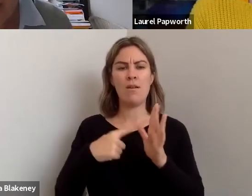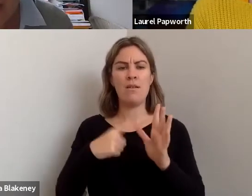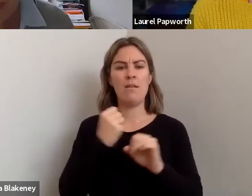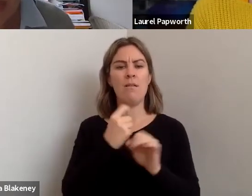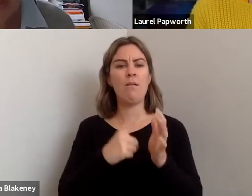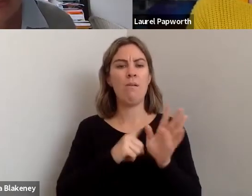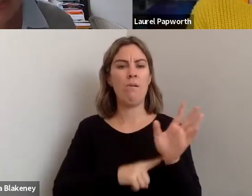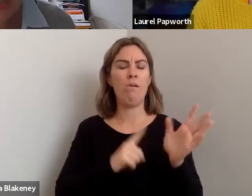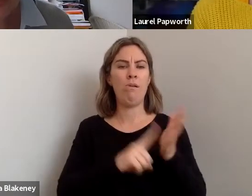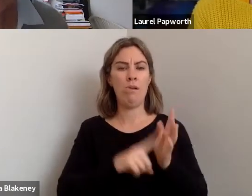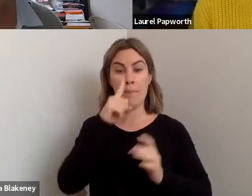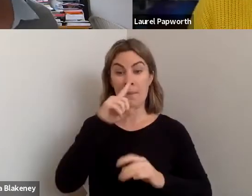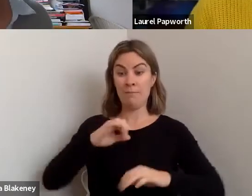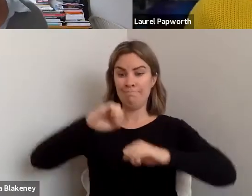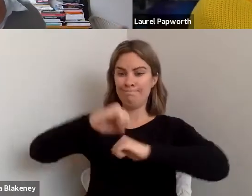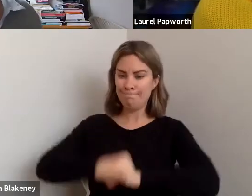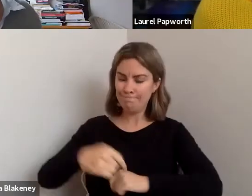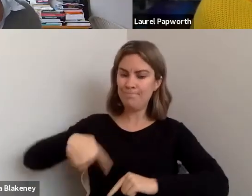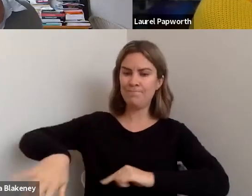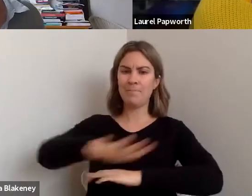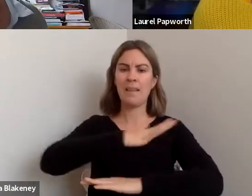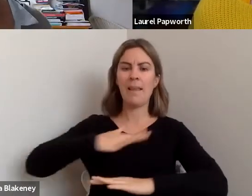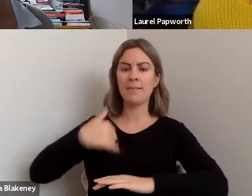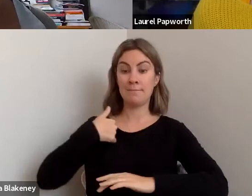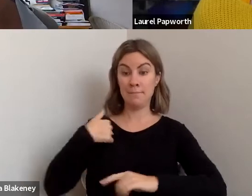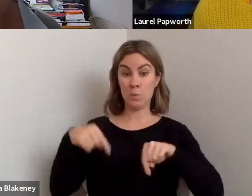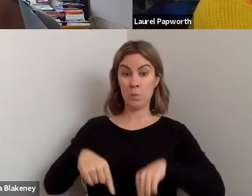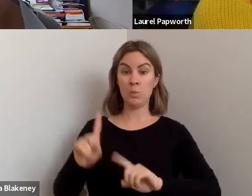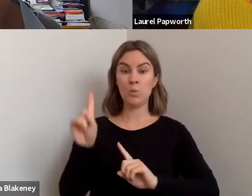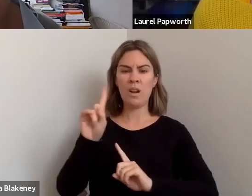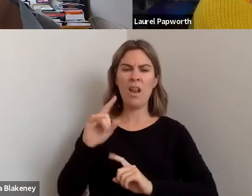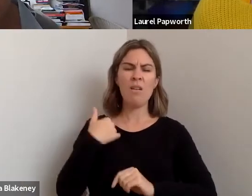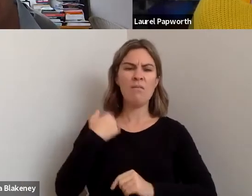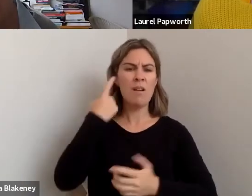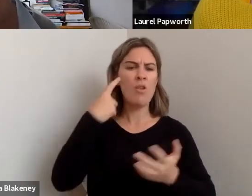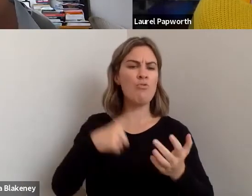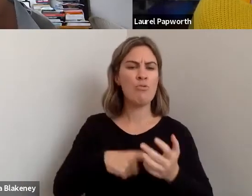And I'd also like to acknowledge the many nations throughout Australia, from where we are gathering from. Here, online